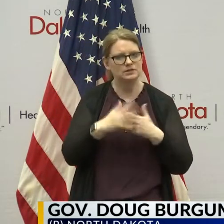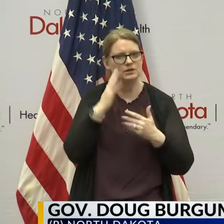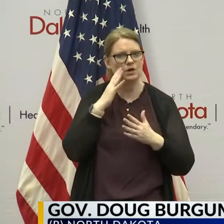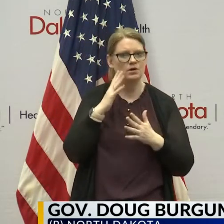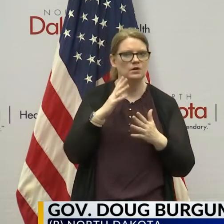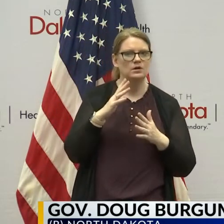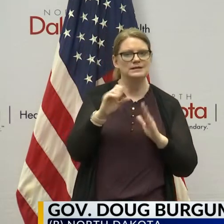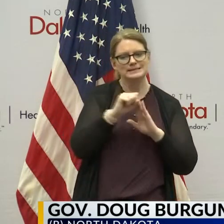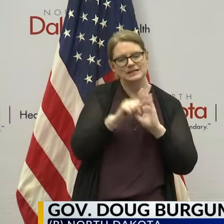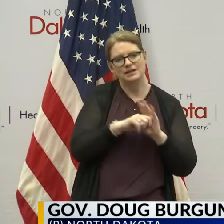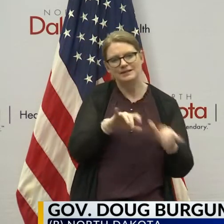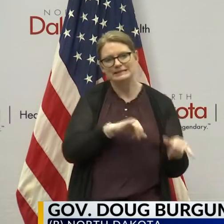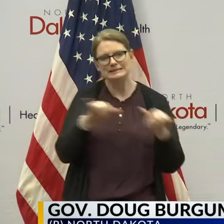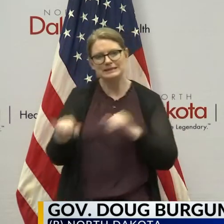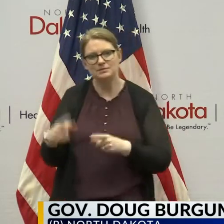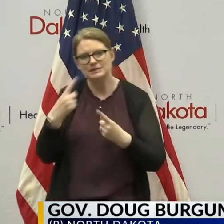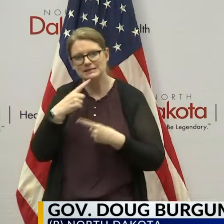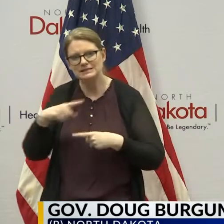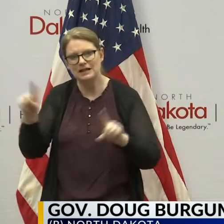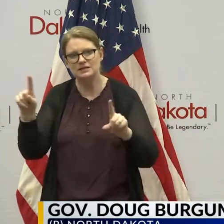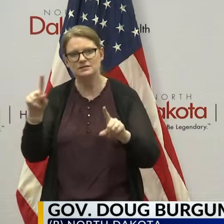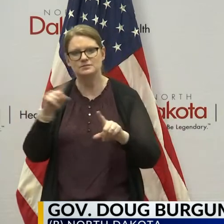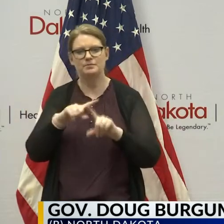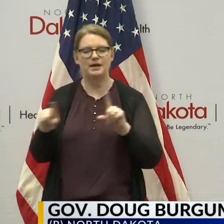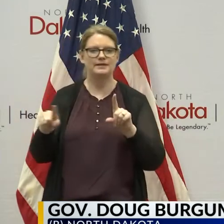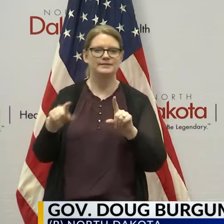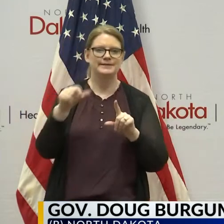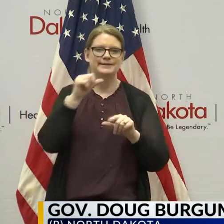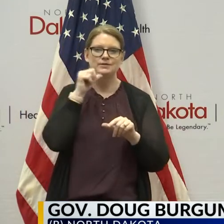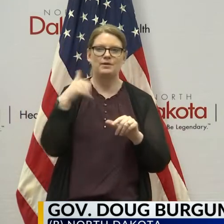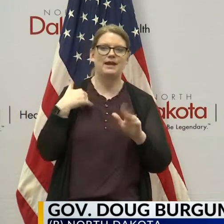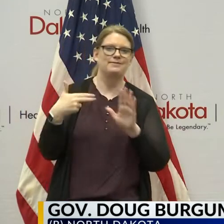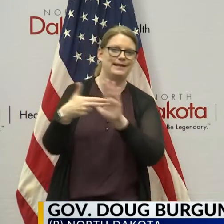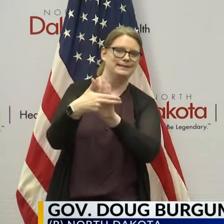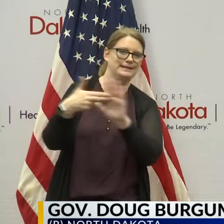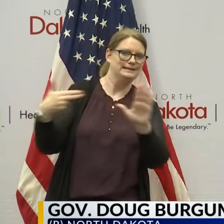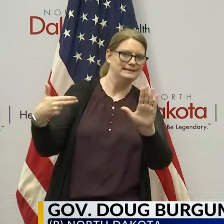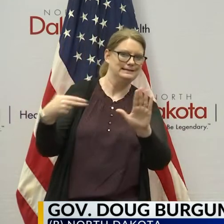SEEMS TO BE A NATIONAL OBSESSION WITH SOME STATES THAT